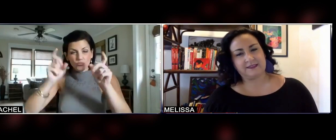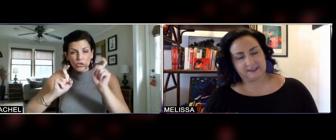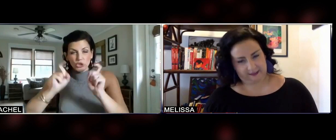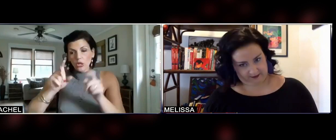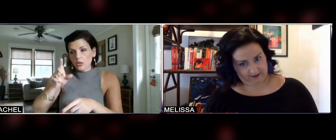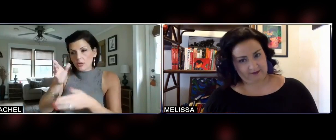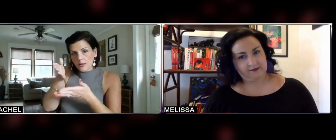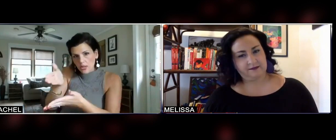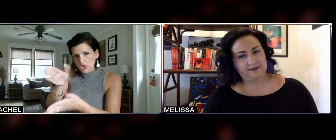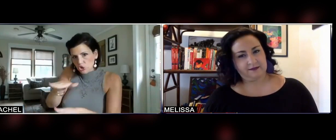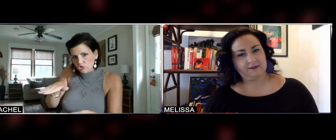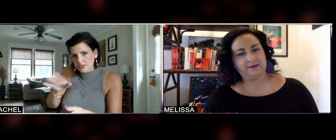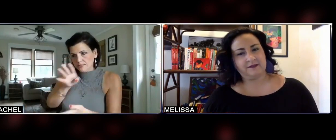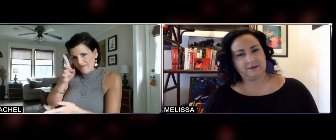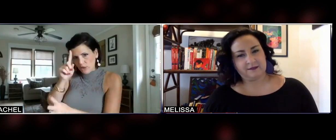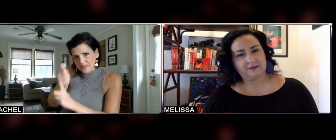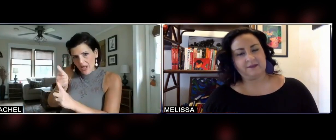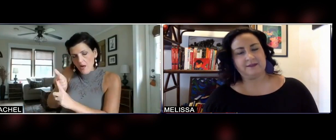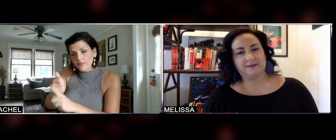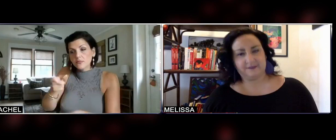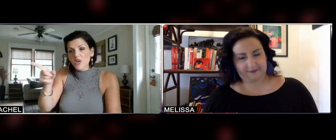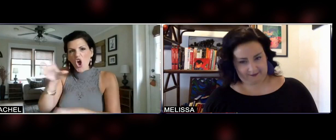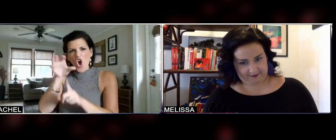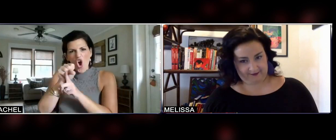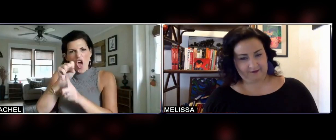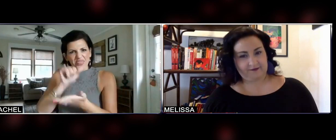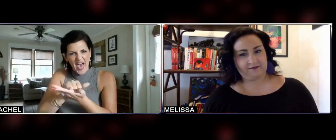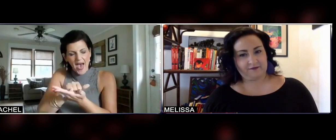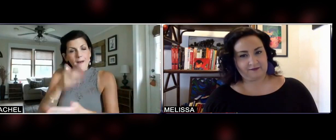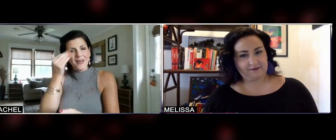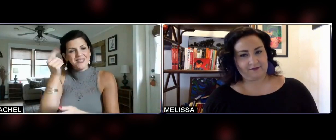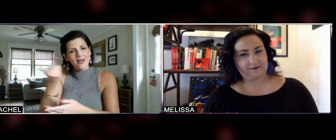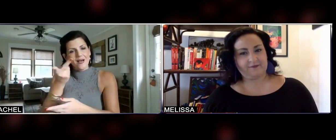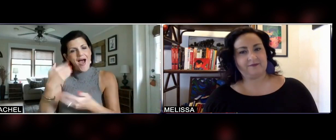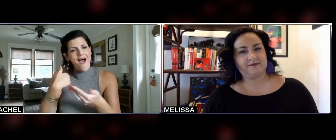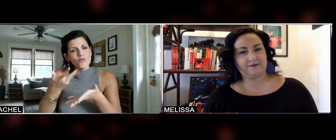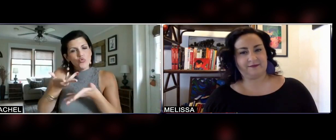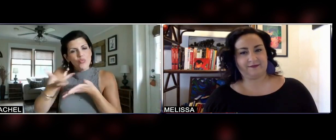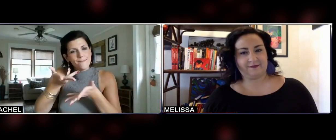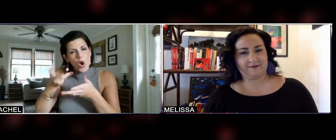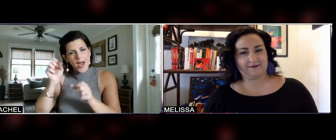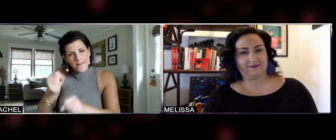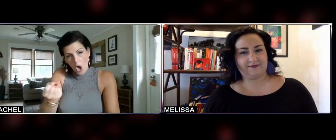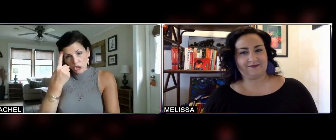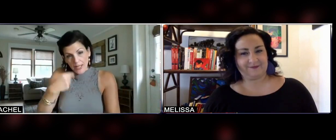Children should speak for themselves and the producers caught it on camera.